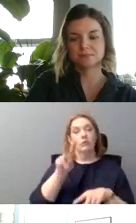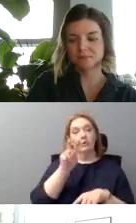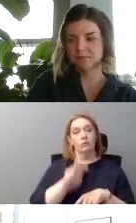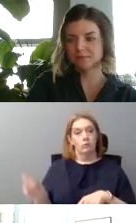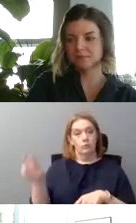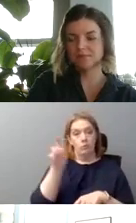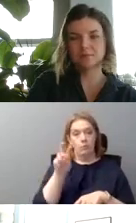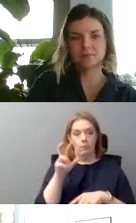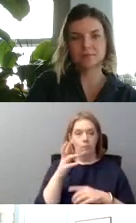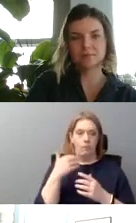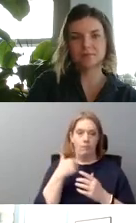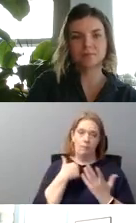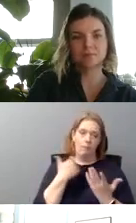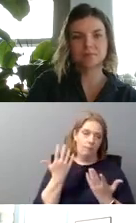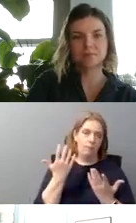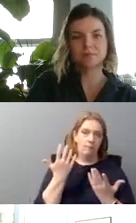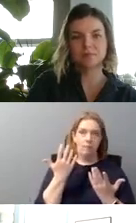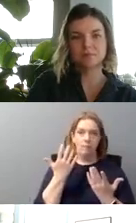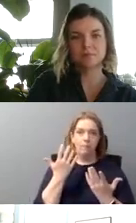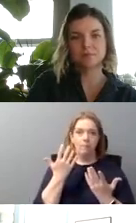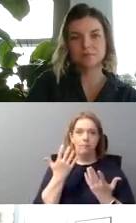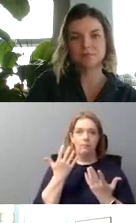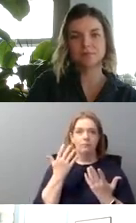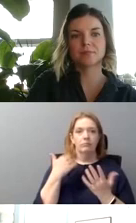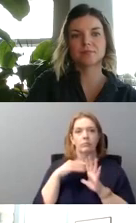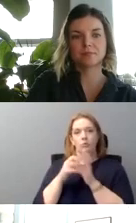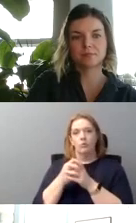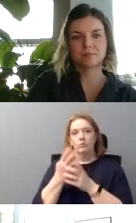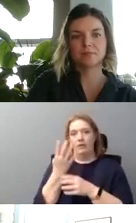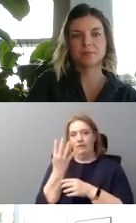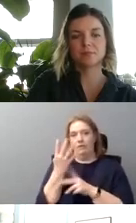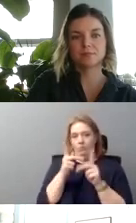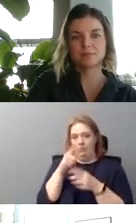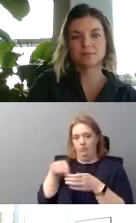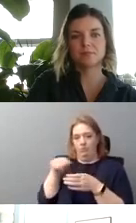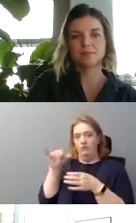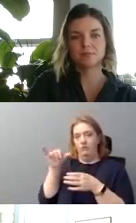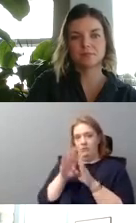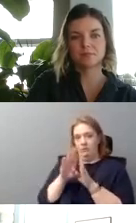basically groups of up to four people who are of the same household who could go at a time, or,